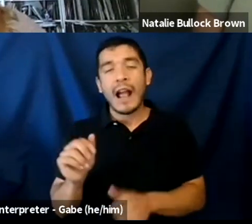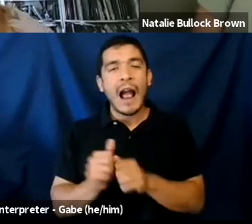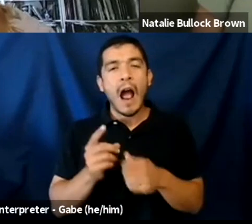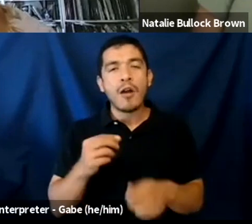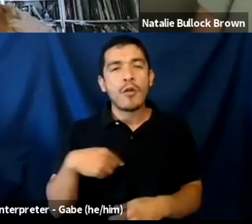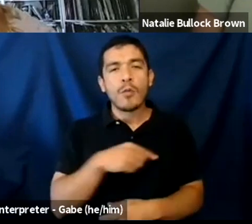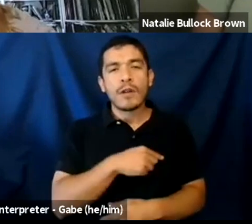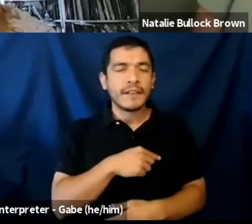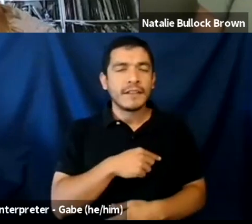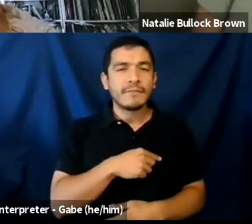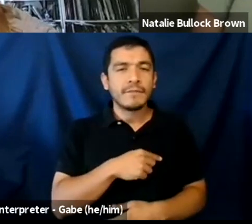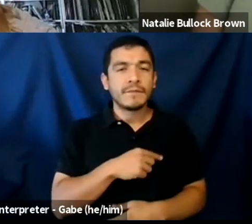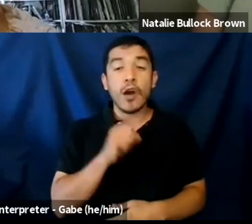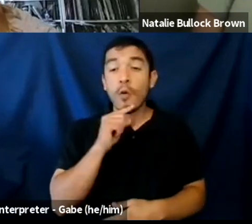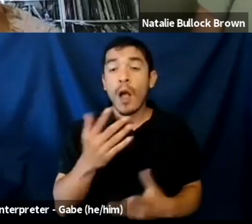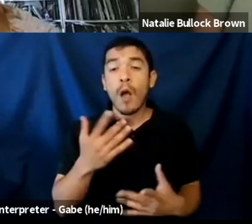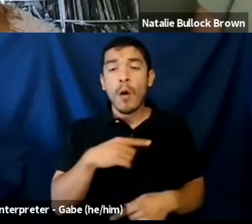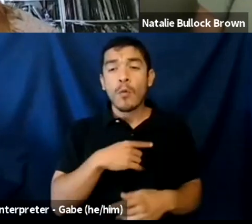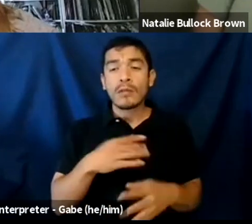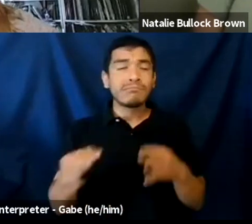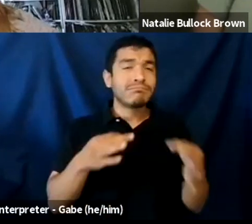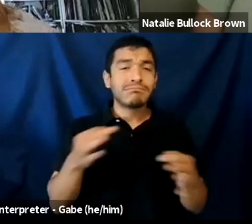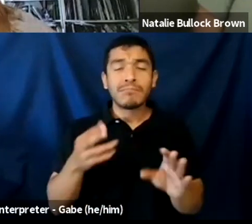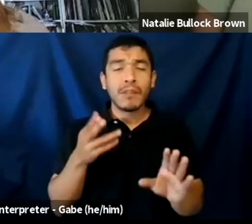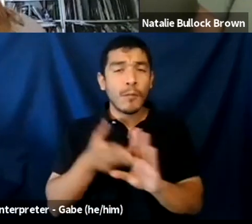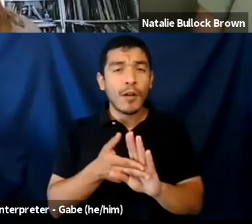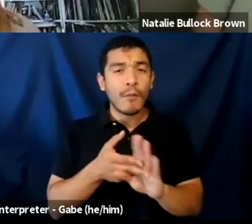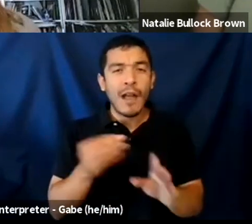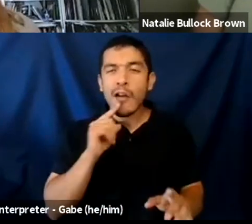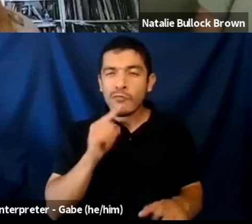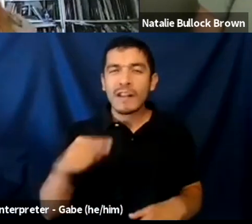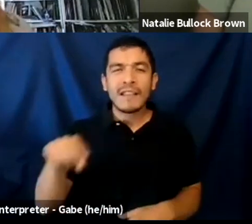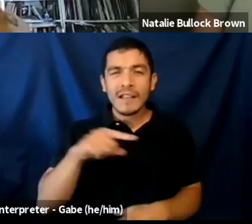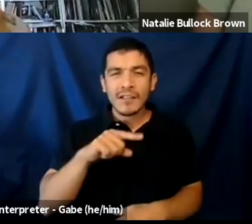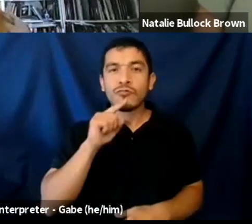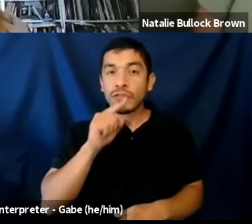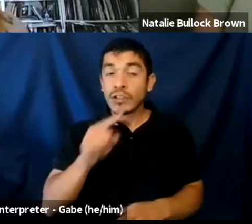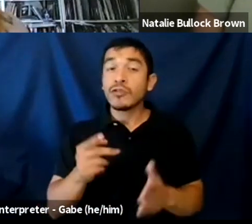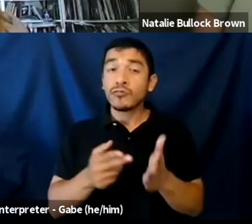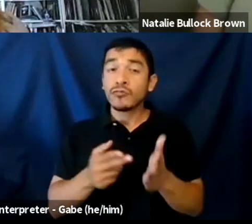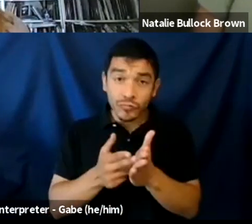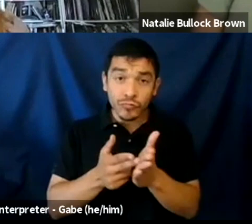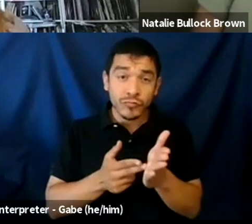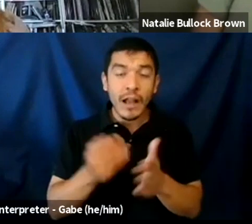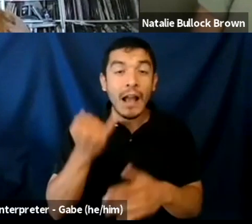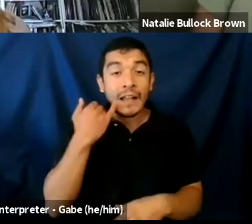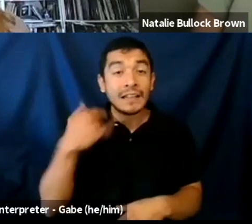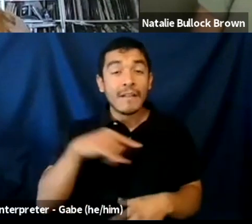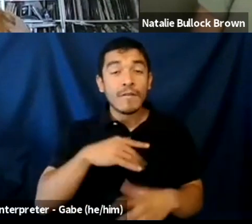because really what we tell participants, and this is really actually true is that if we talk for an hour